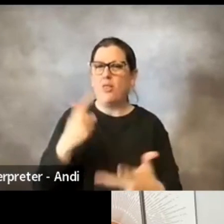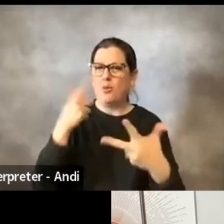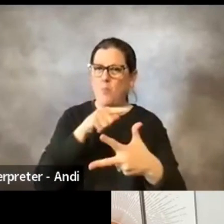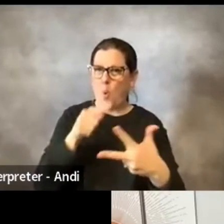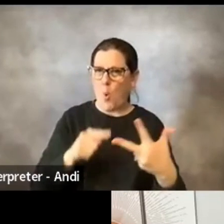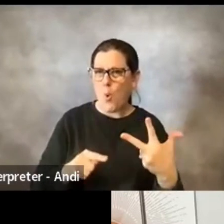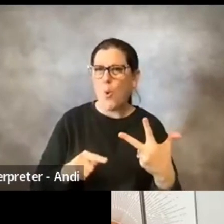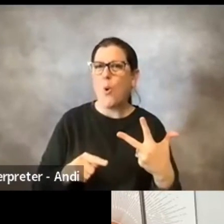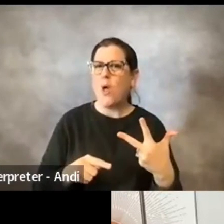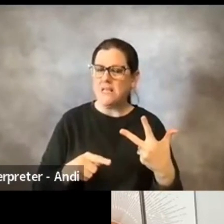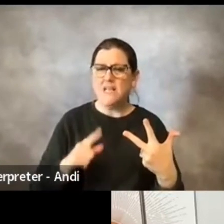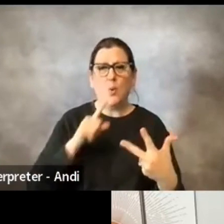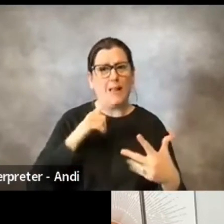just a really exciting opportunity.